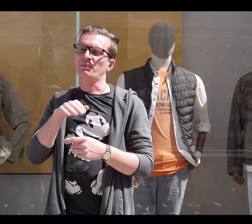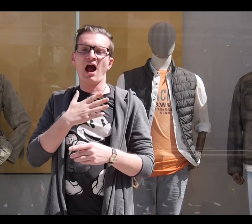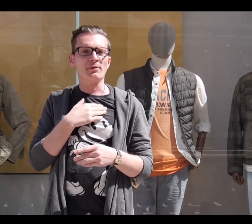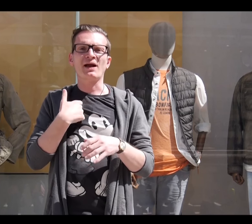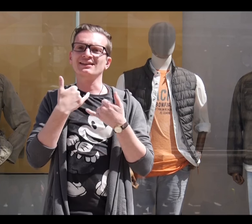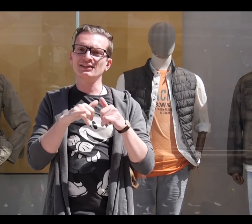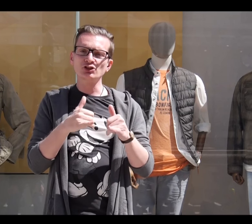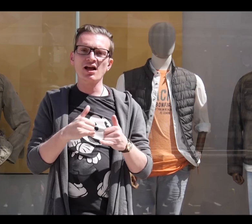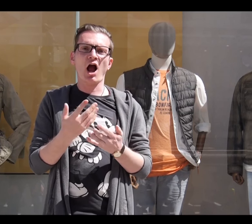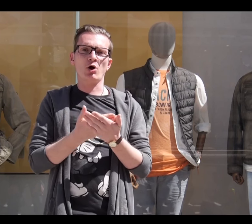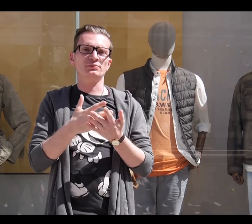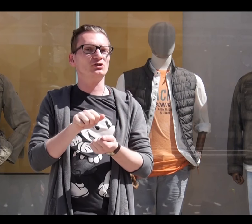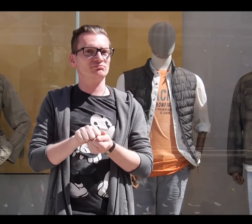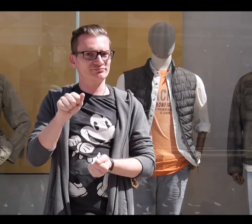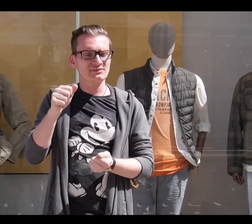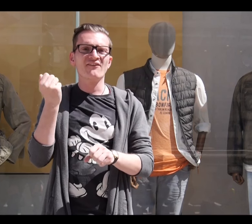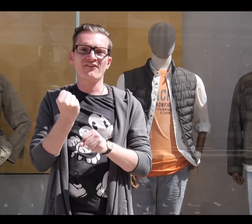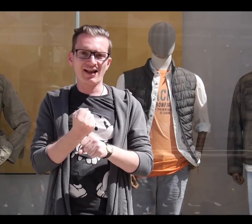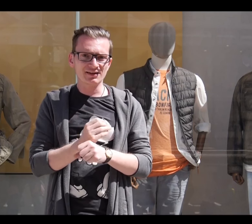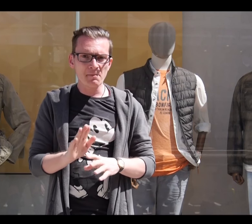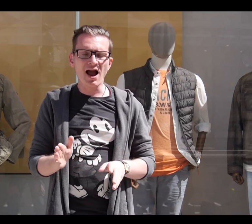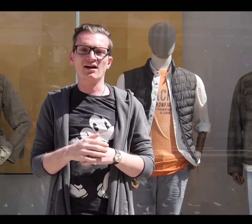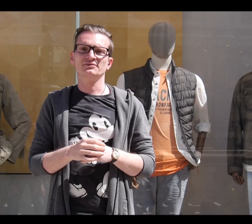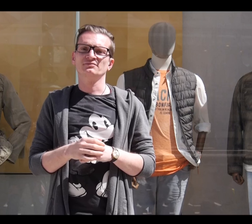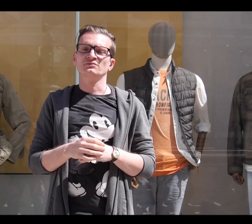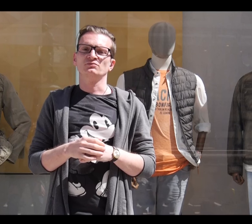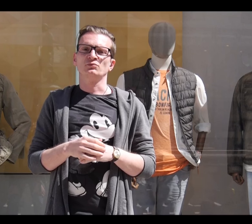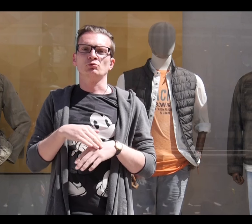I finished my carpentry apprenticeship.